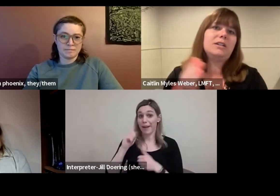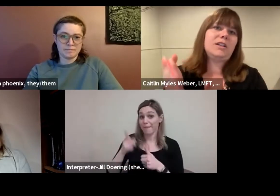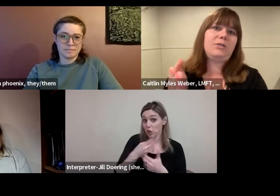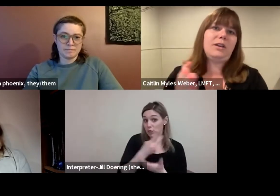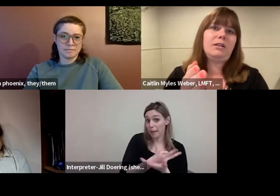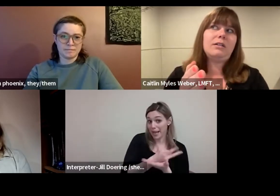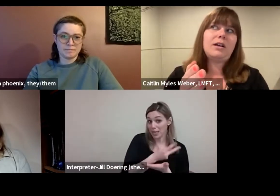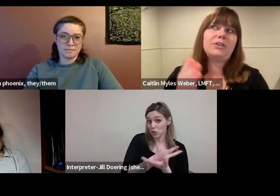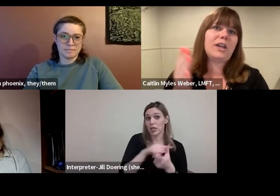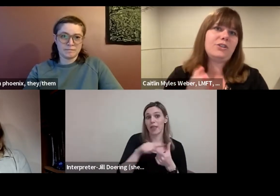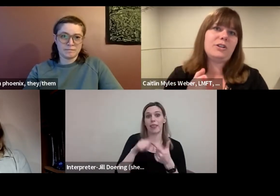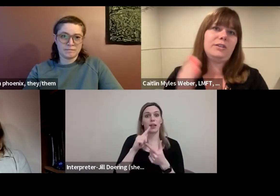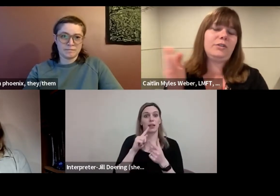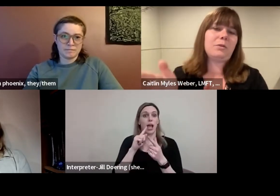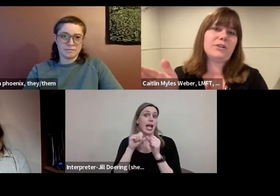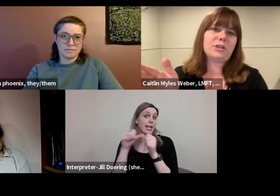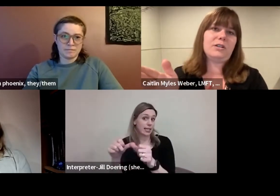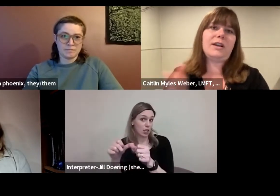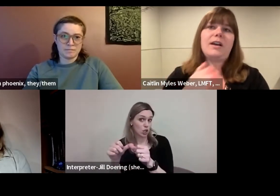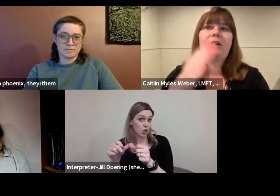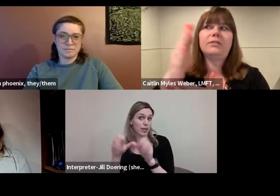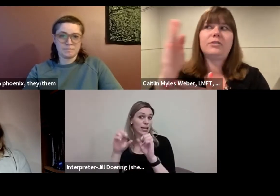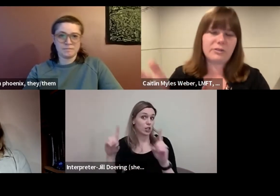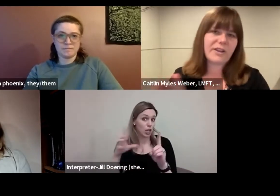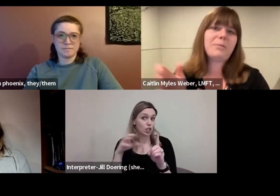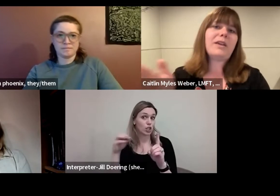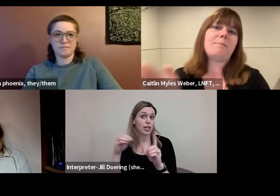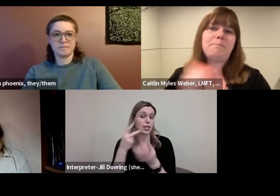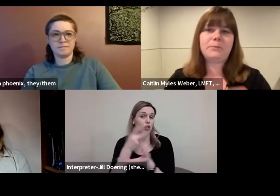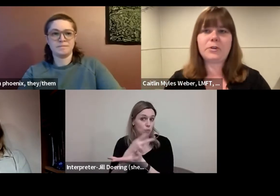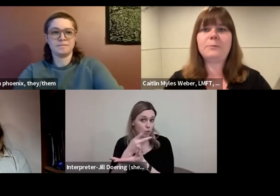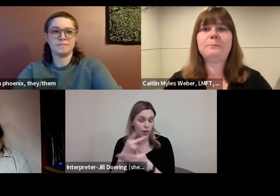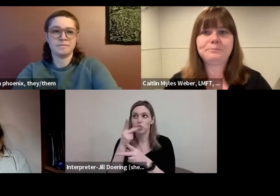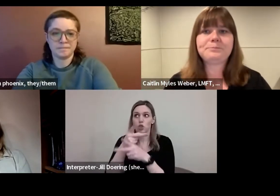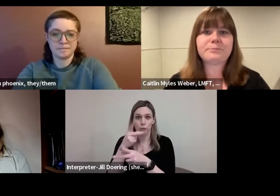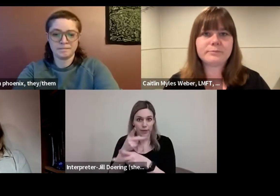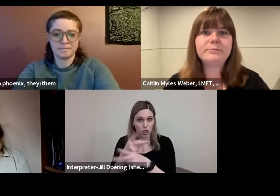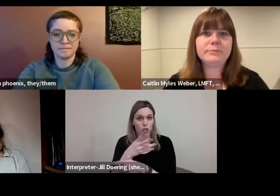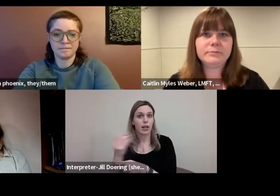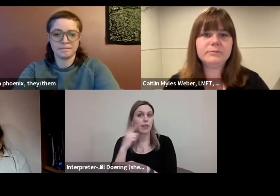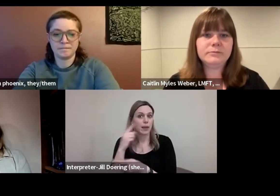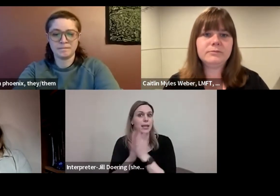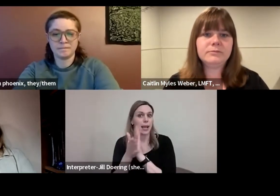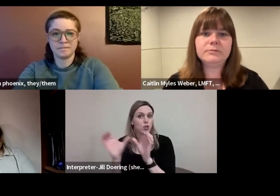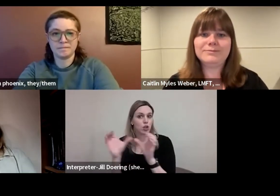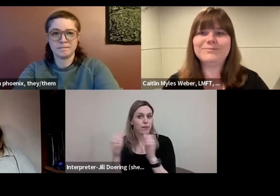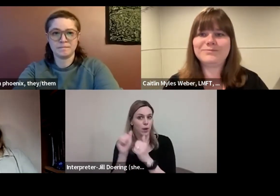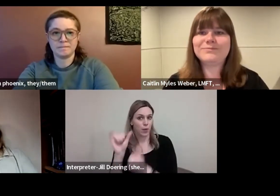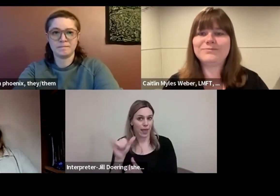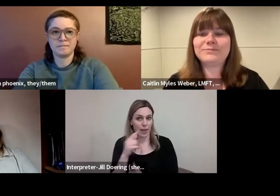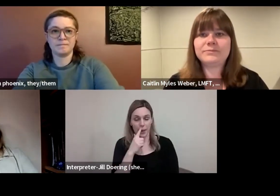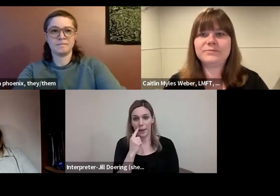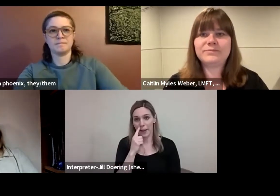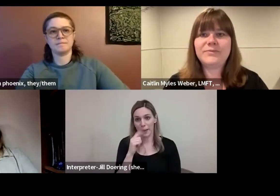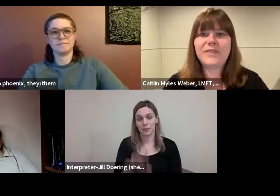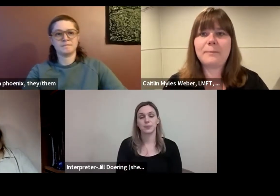of continuing education and supervision and got certified by them. Thank you for describing.